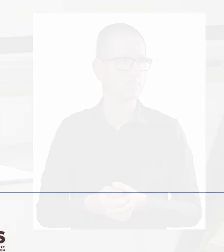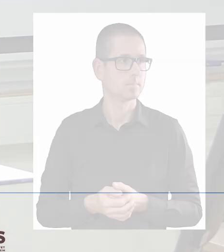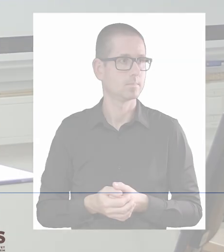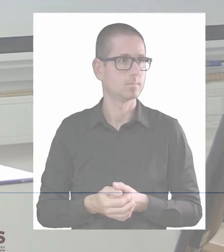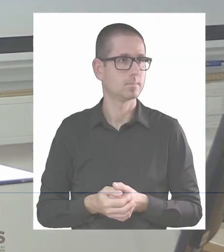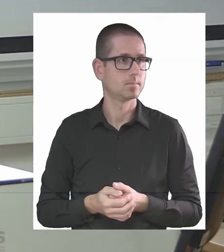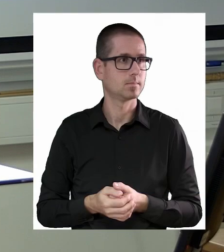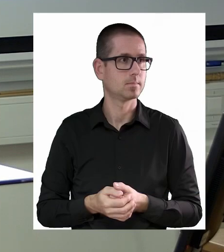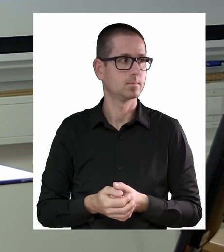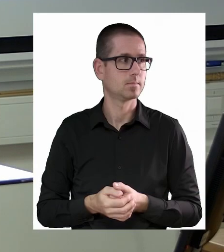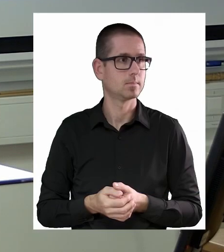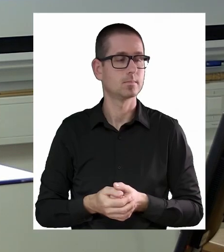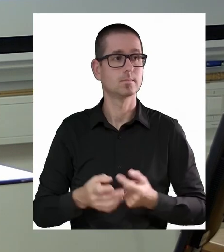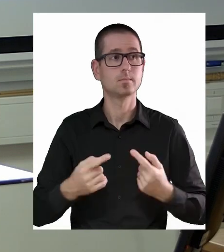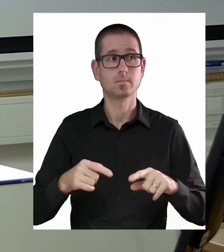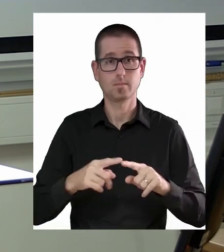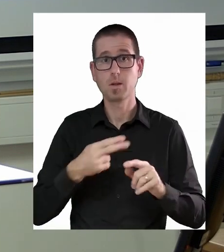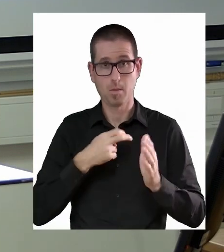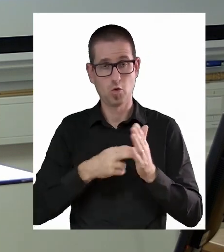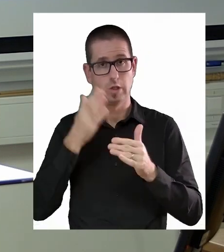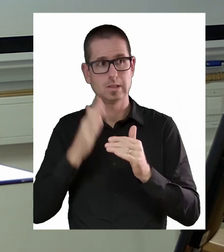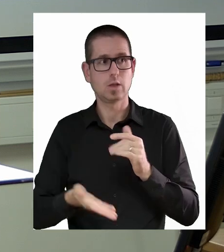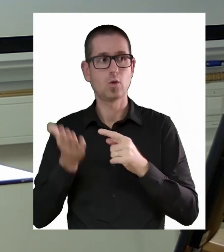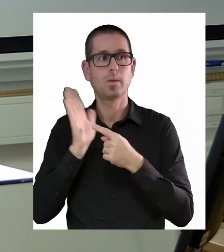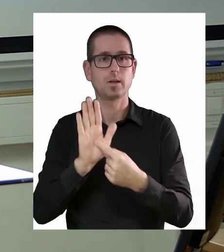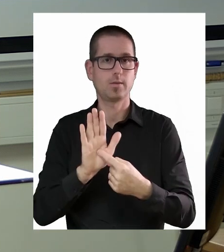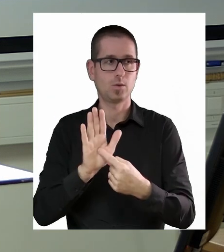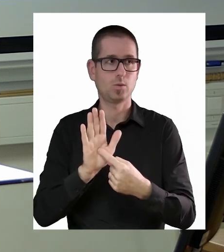Okay, so we have the last presentation that again